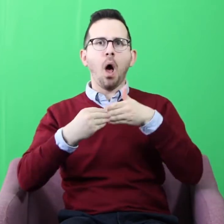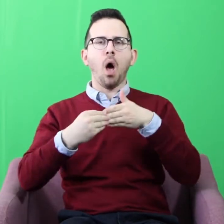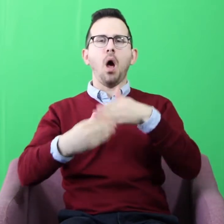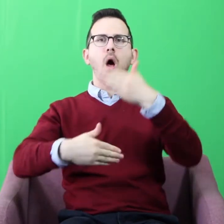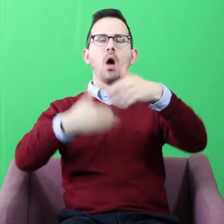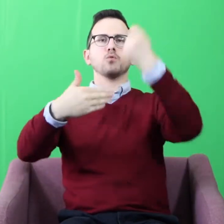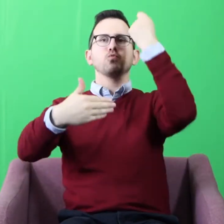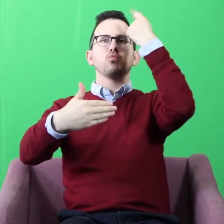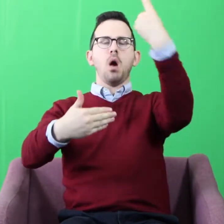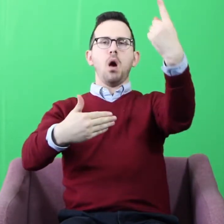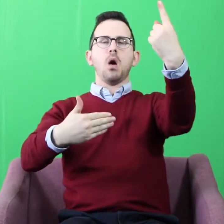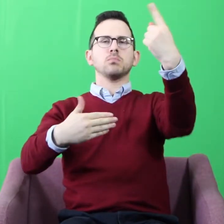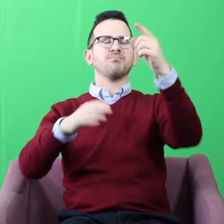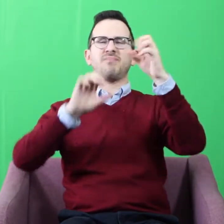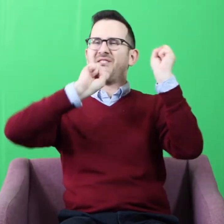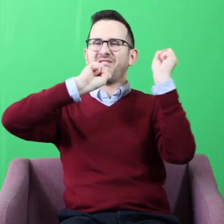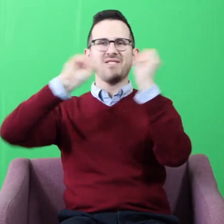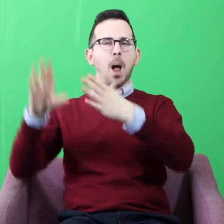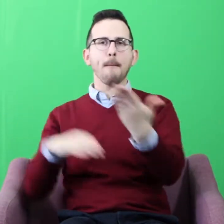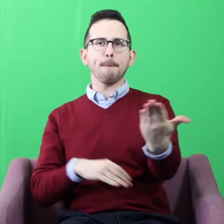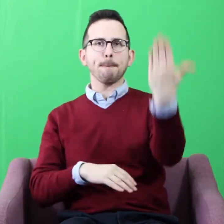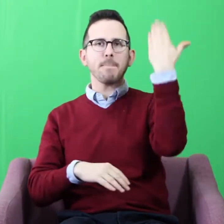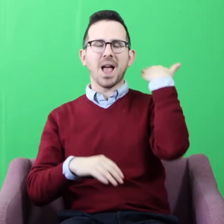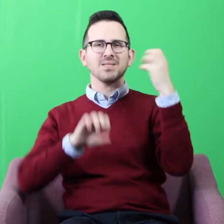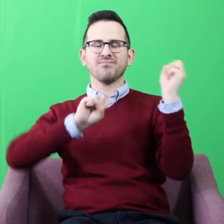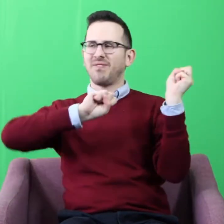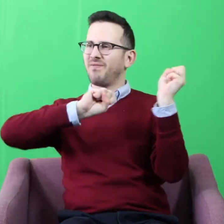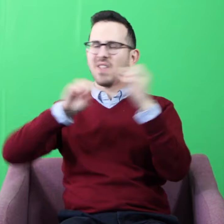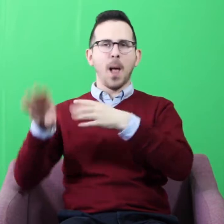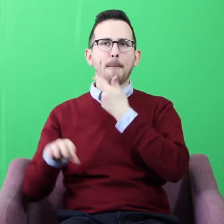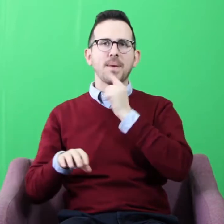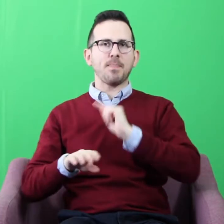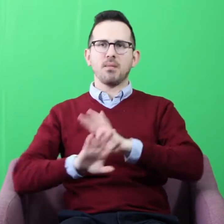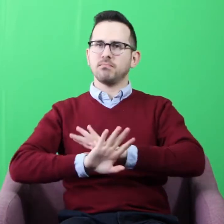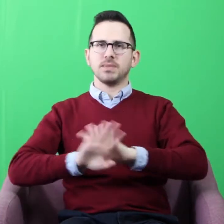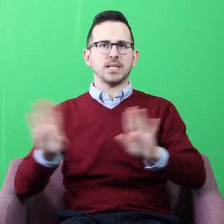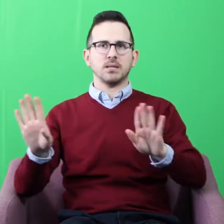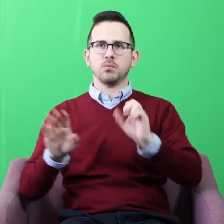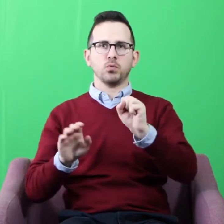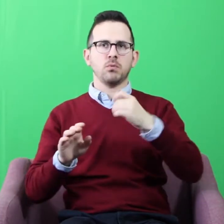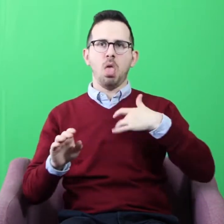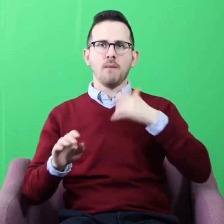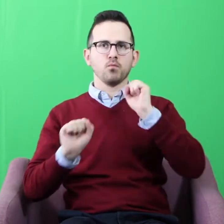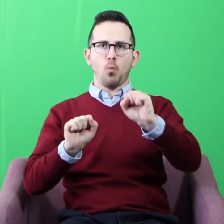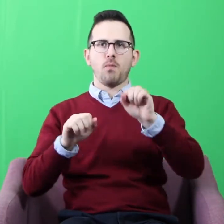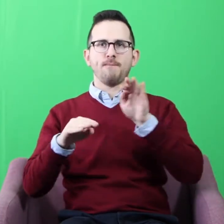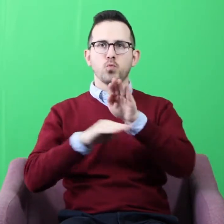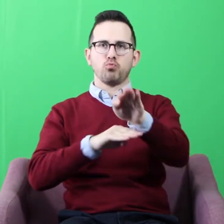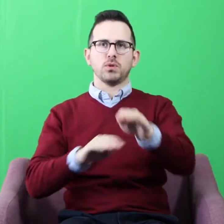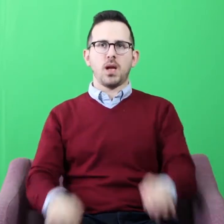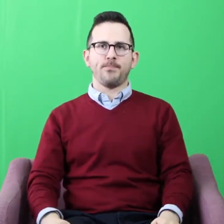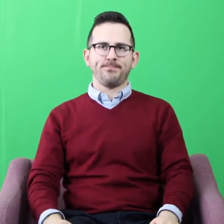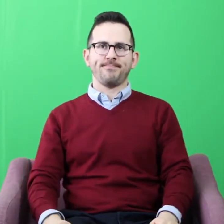regardless of what other people say or your past, because it is your future.